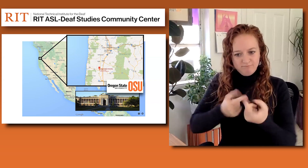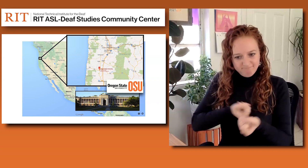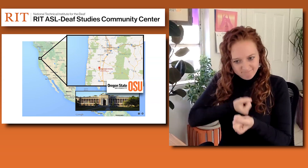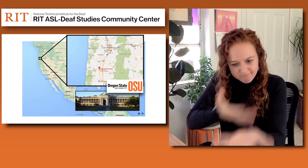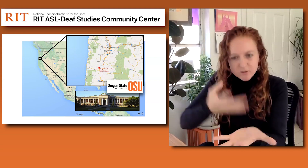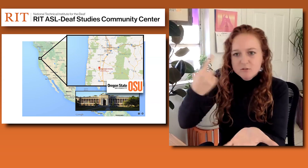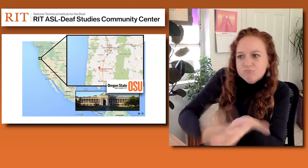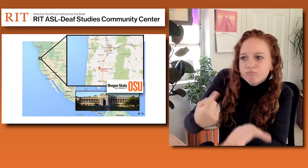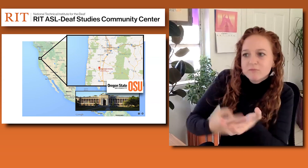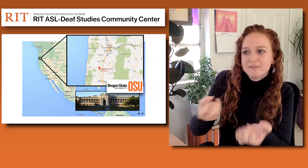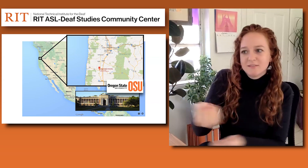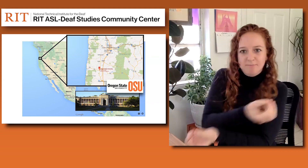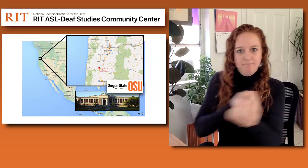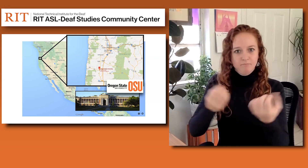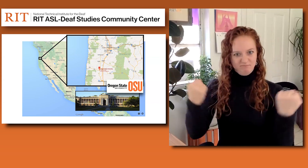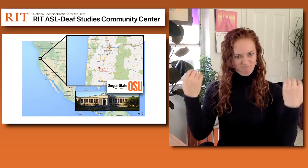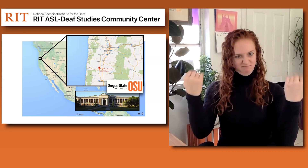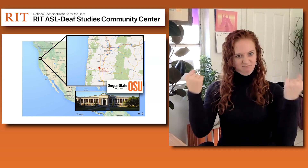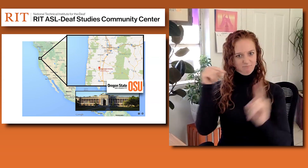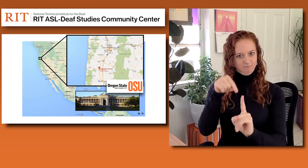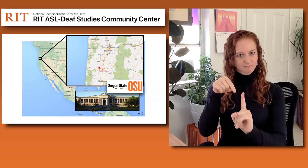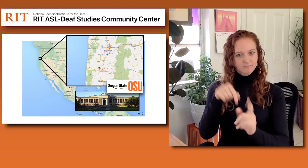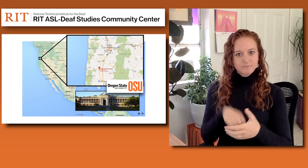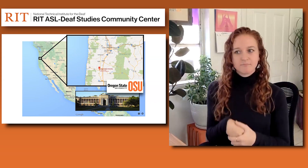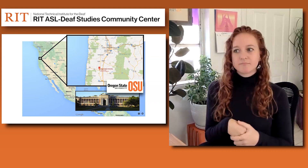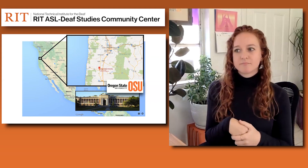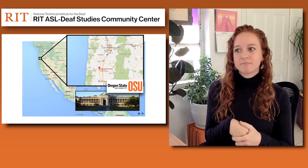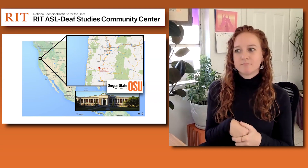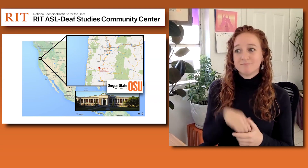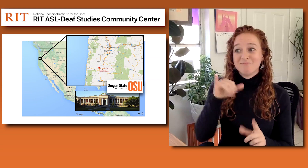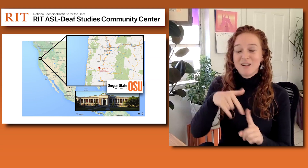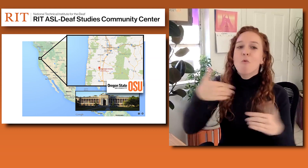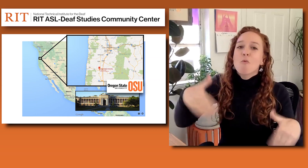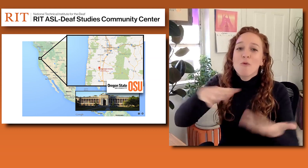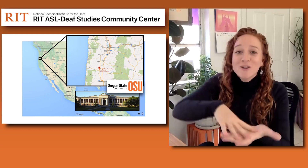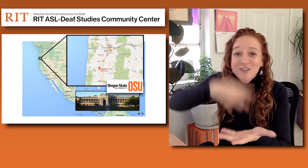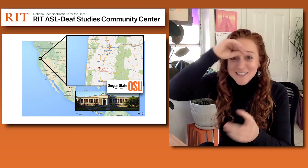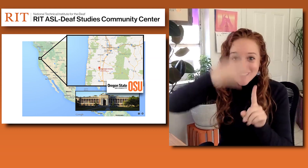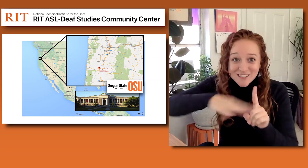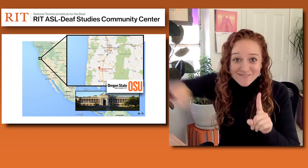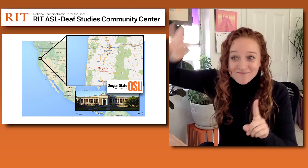on improving my ability to express myself in ASL.